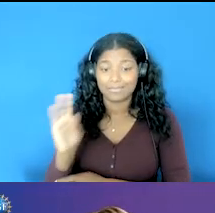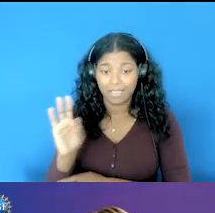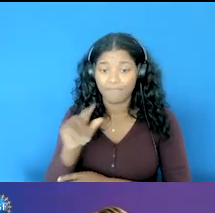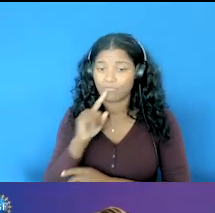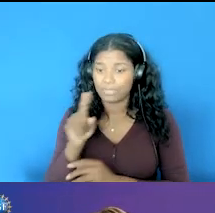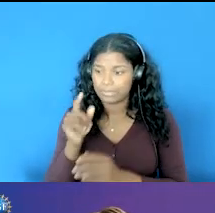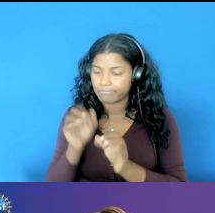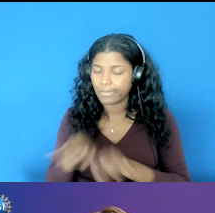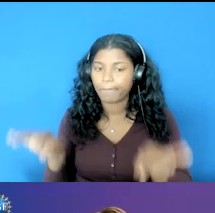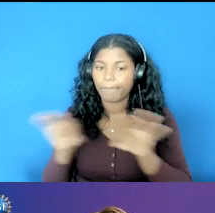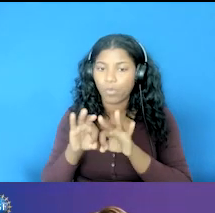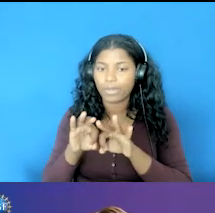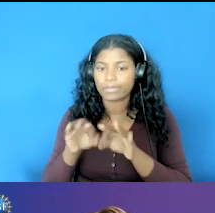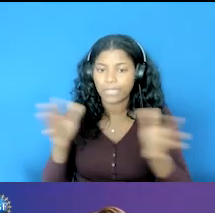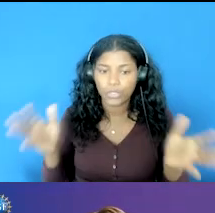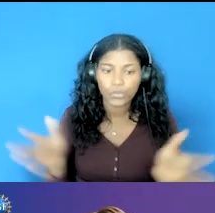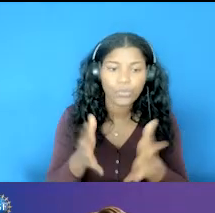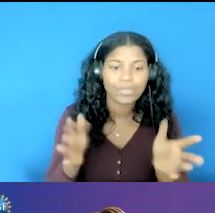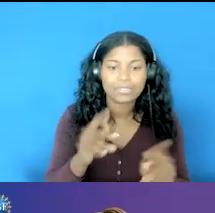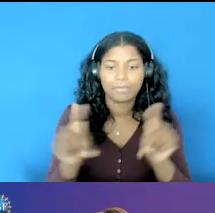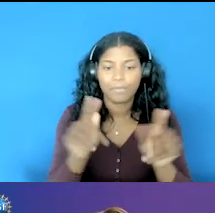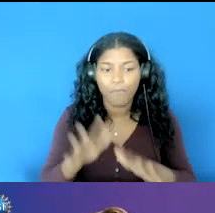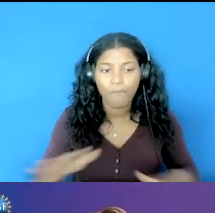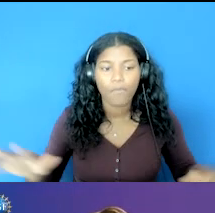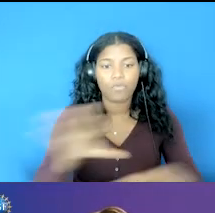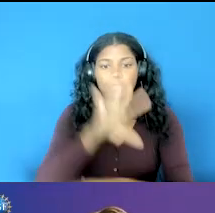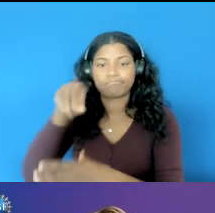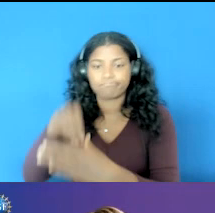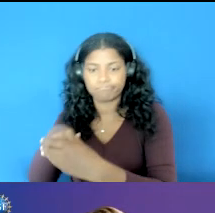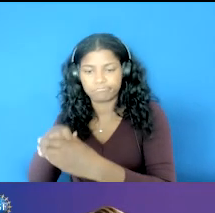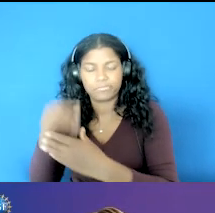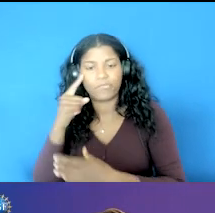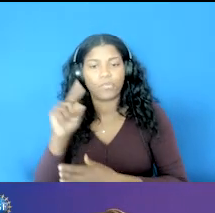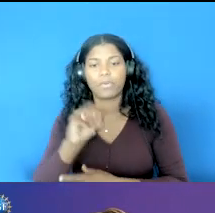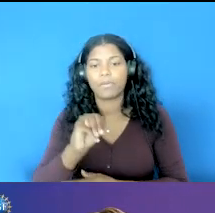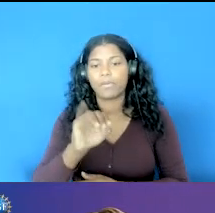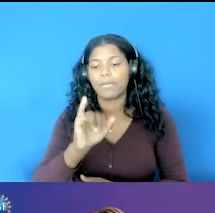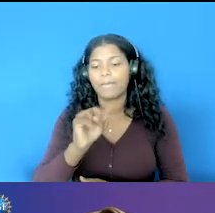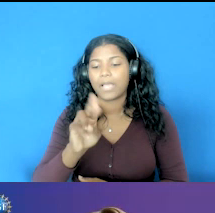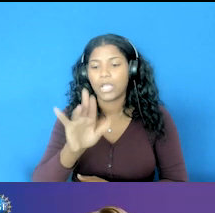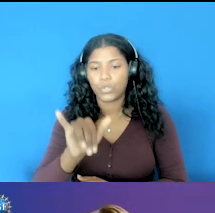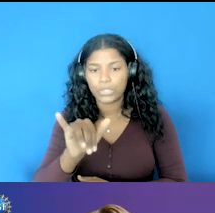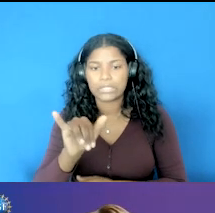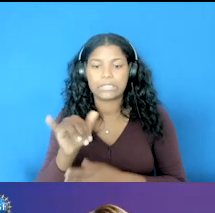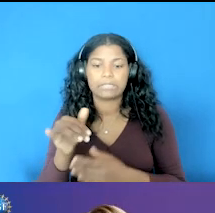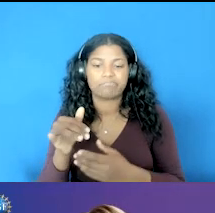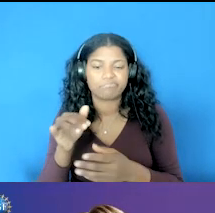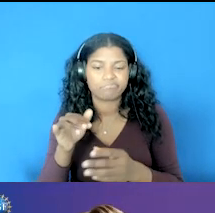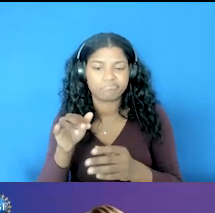and enhancing the research capacity at minority serving institutions and predominantly undergraduate institutions.